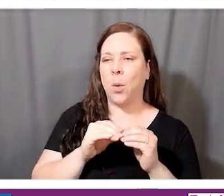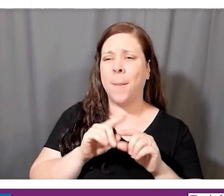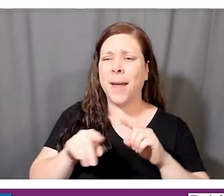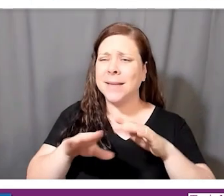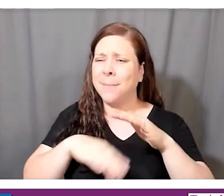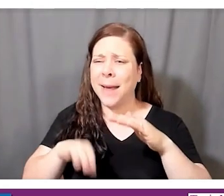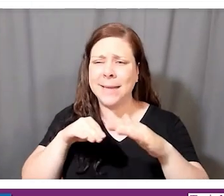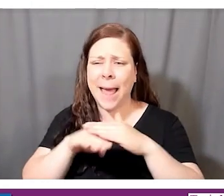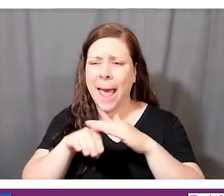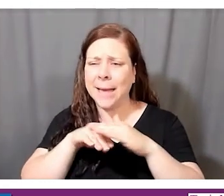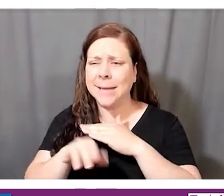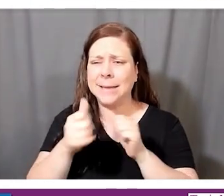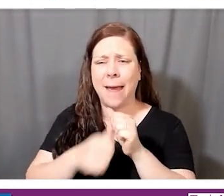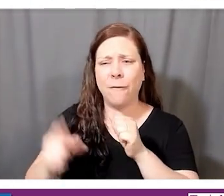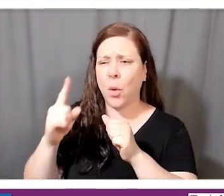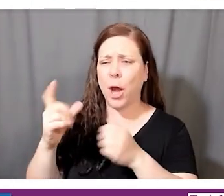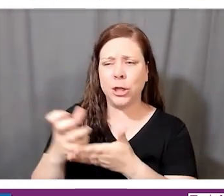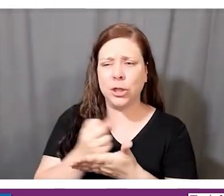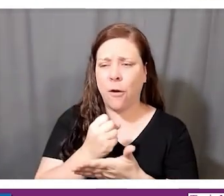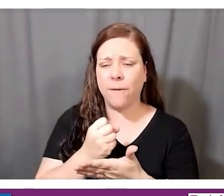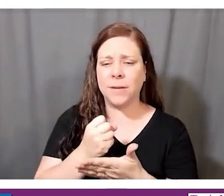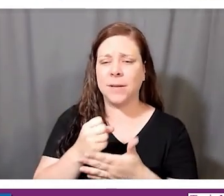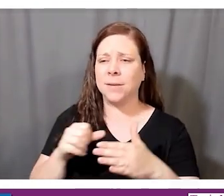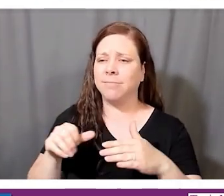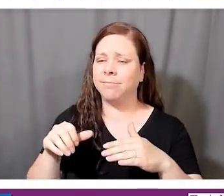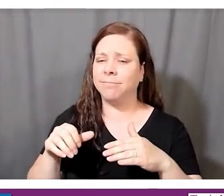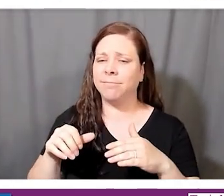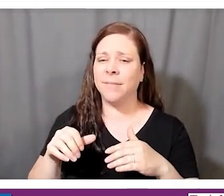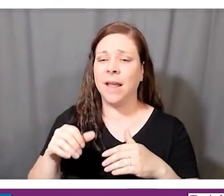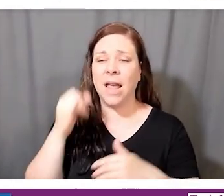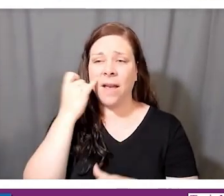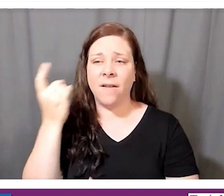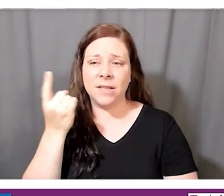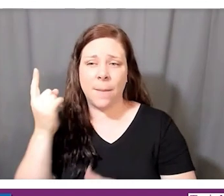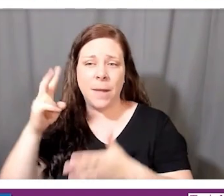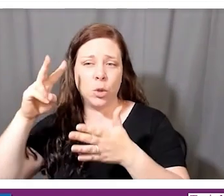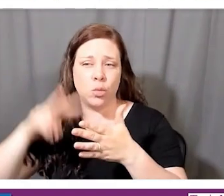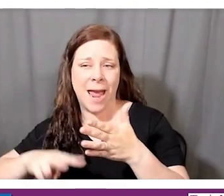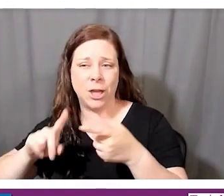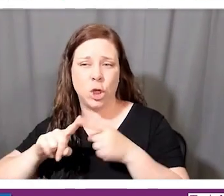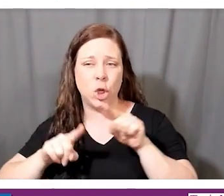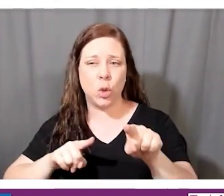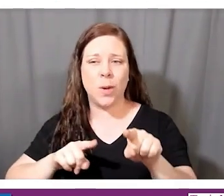And that having something read to you doesn't mean that you don't understand it. So yeah.